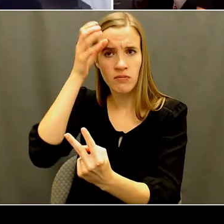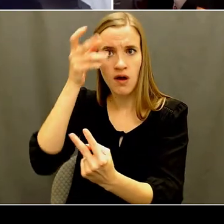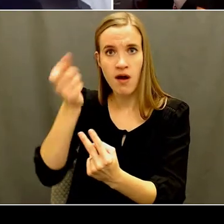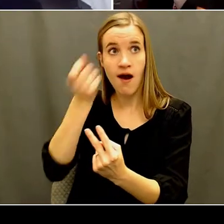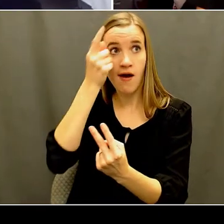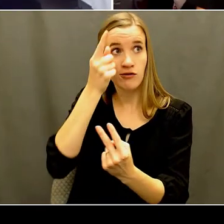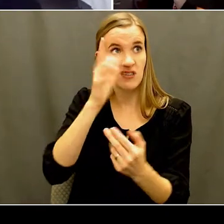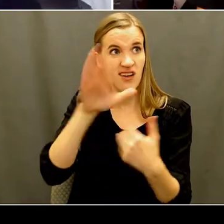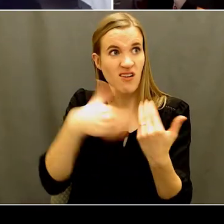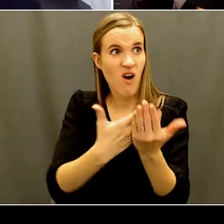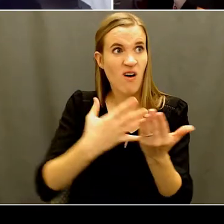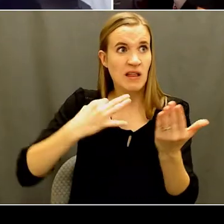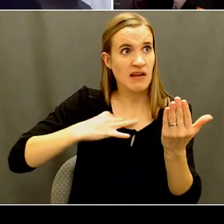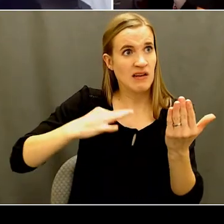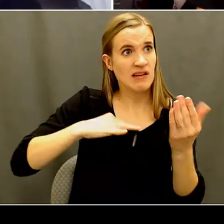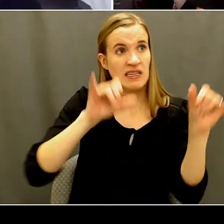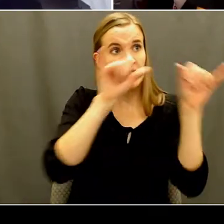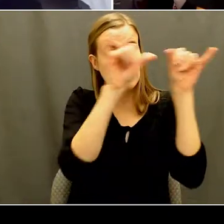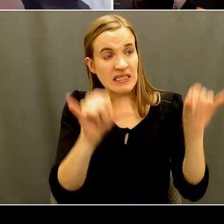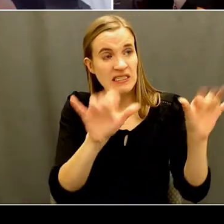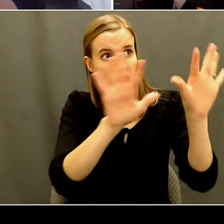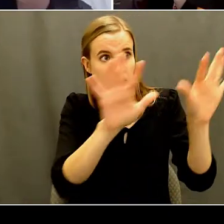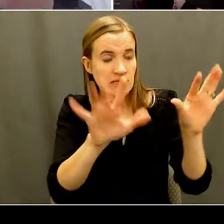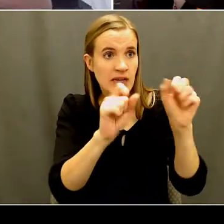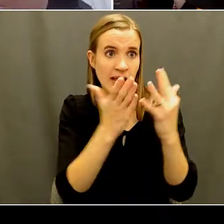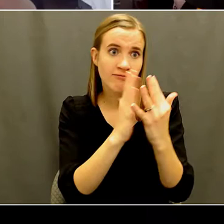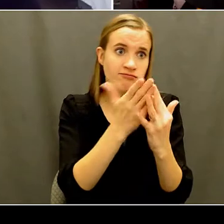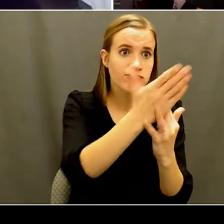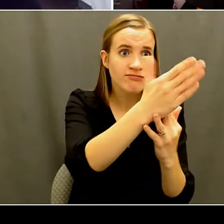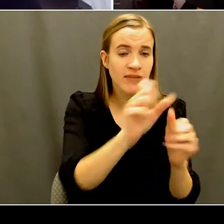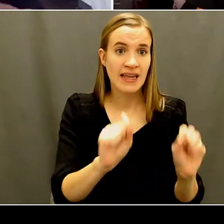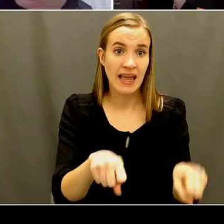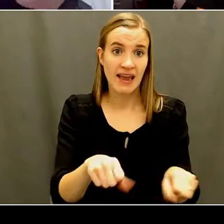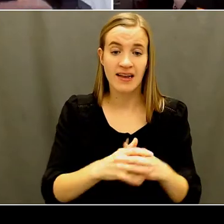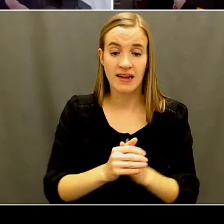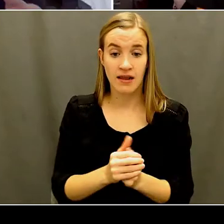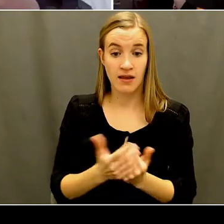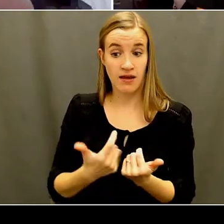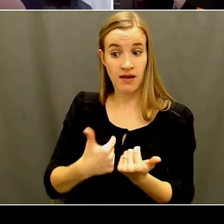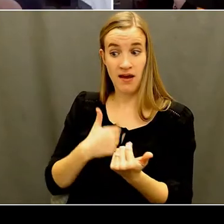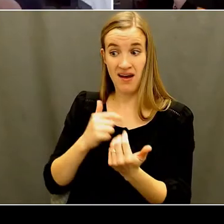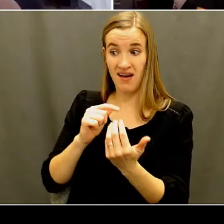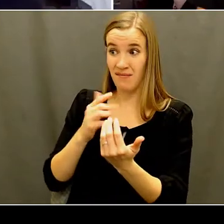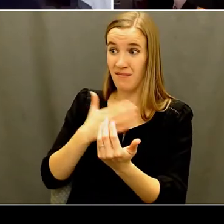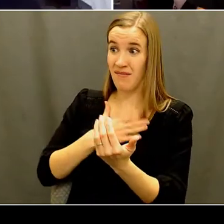institution. And all of these things and more have contributed to where I am